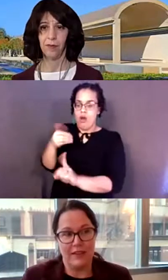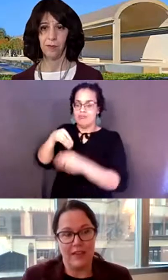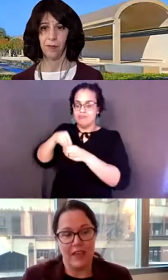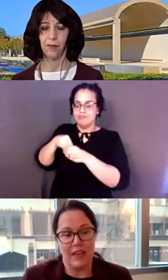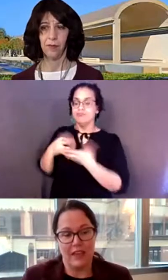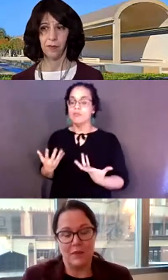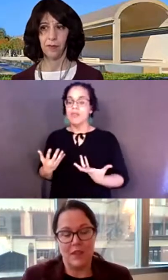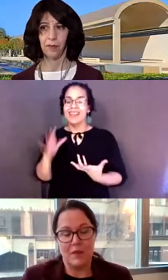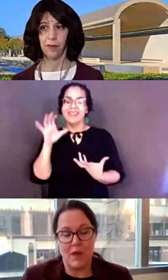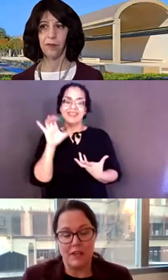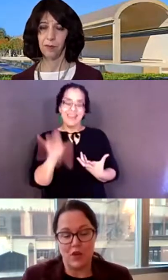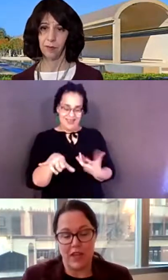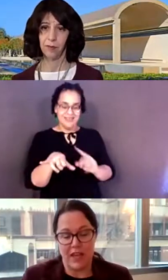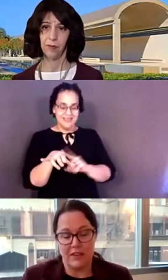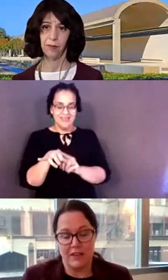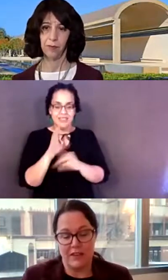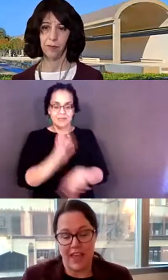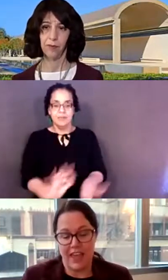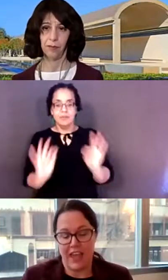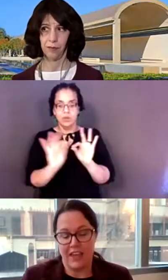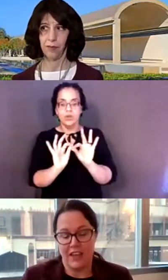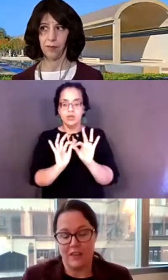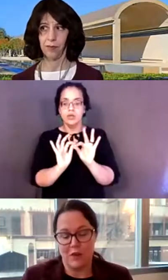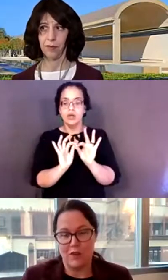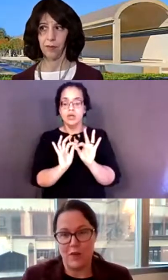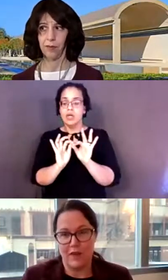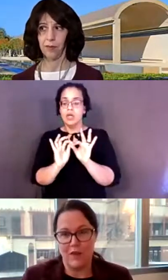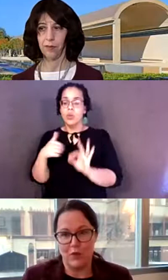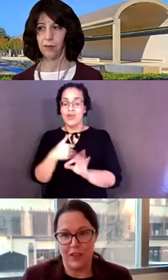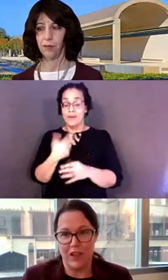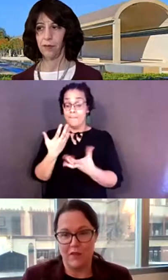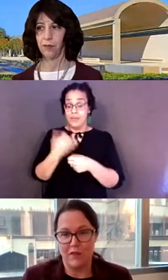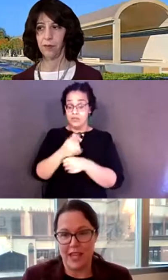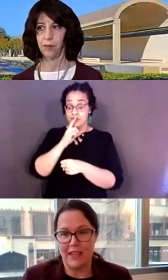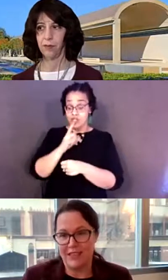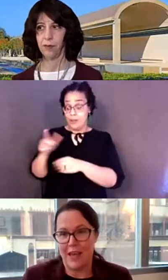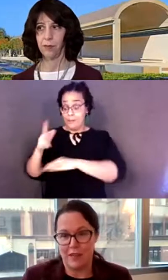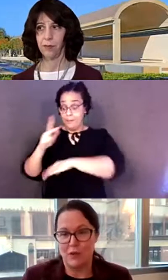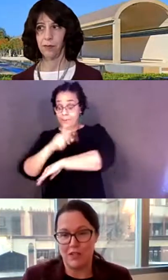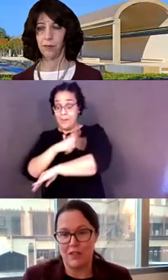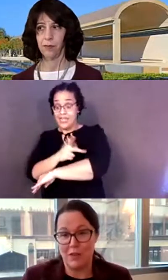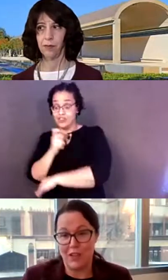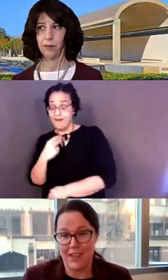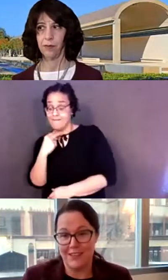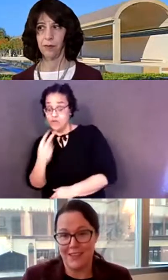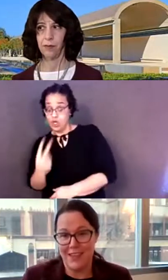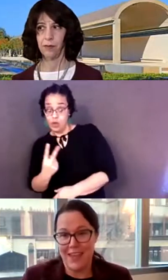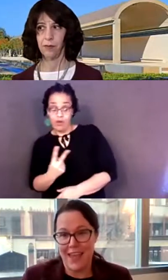like make sure that they and the folks around them feel really comfortable saying, this